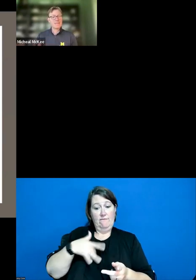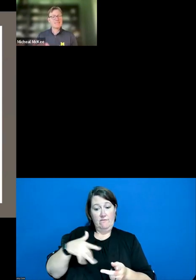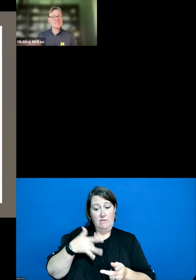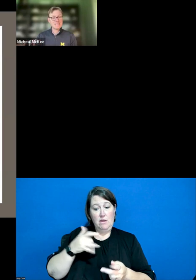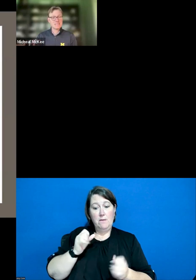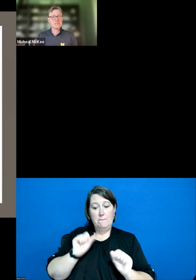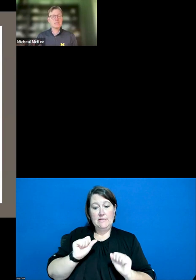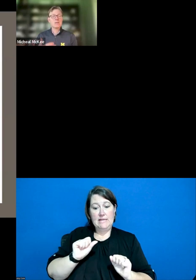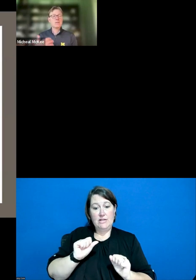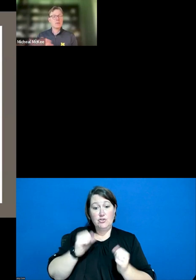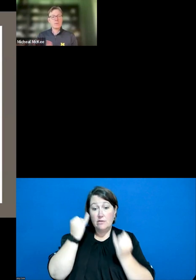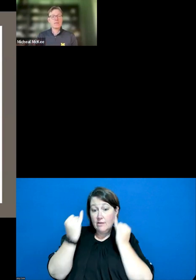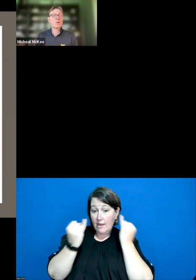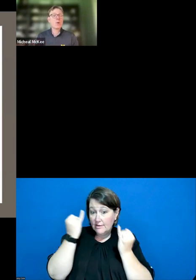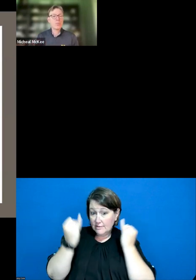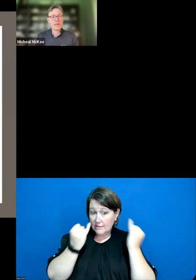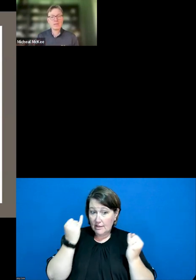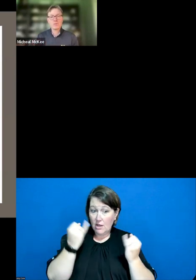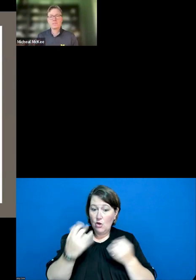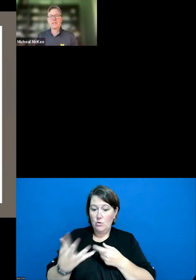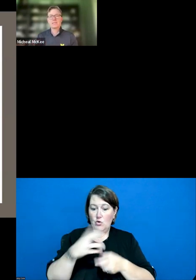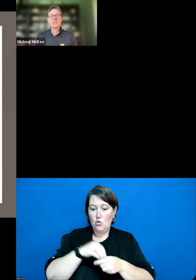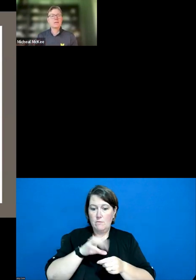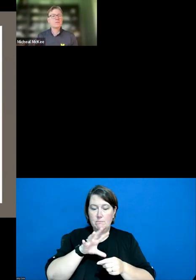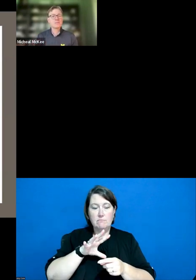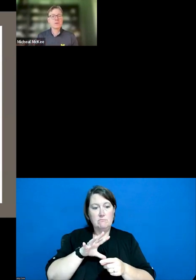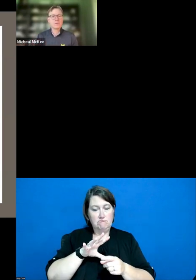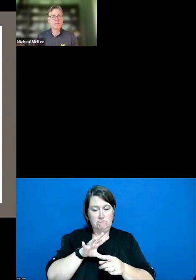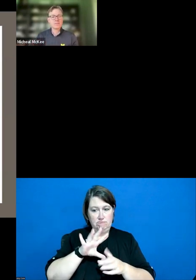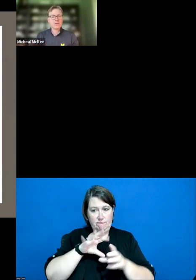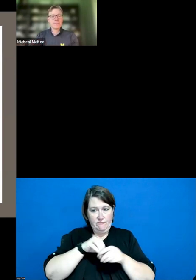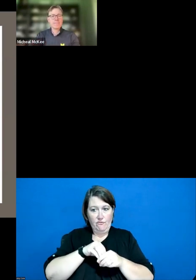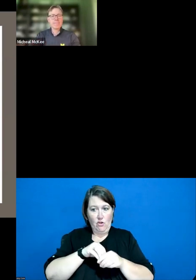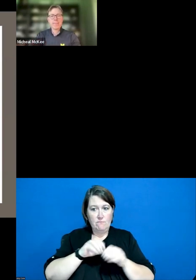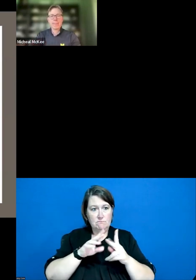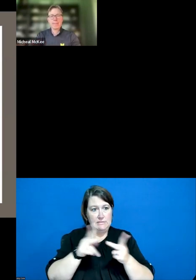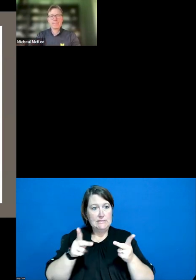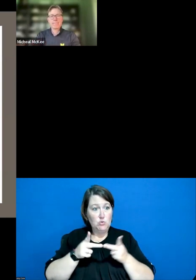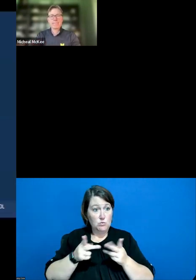be ideas that we can incorporate in those settings. So let's go to the next slide.